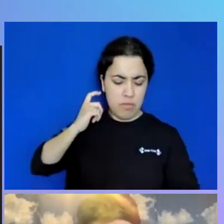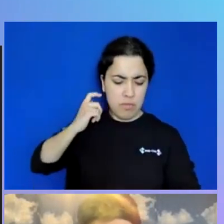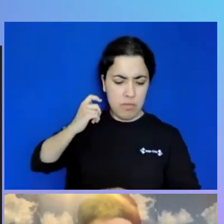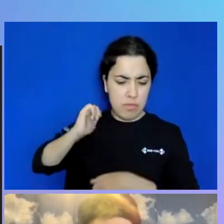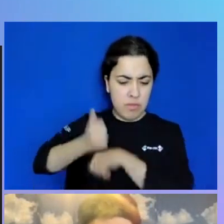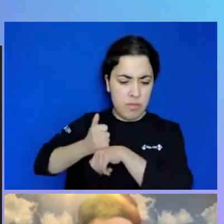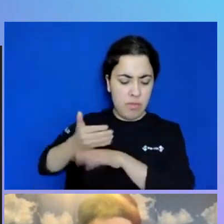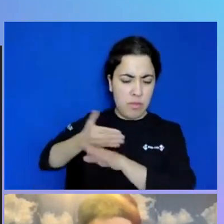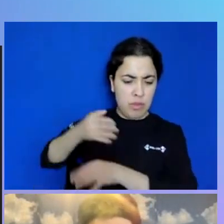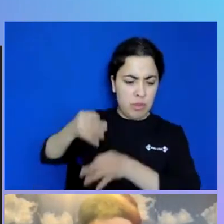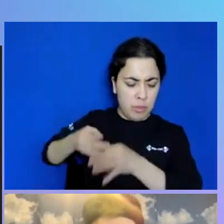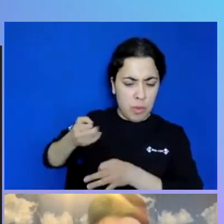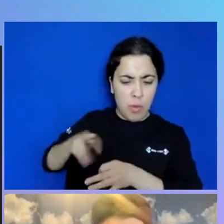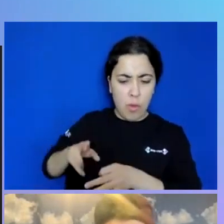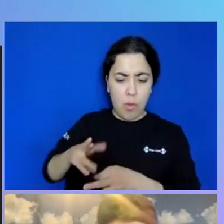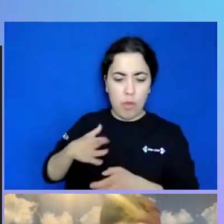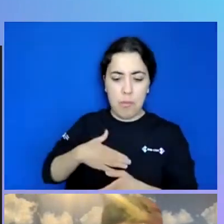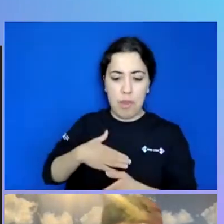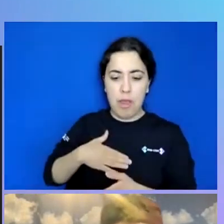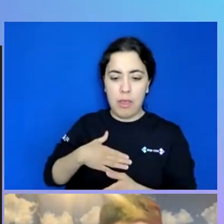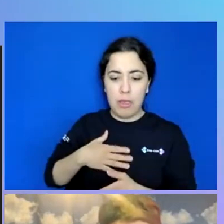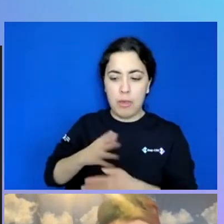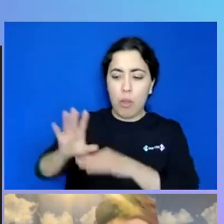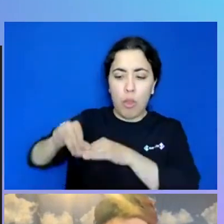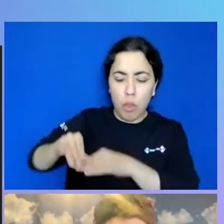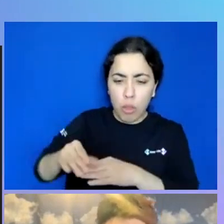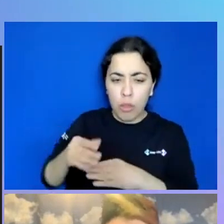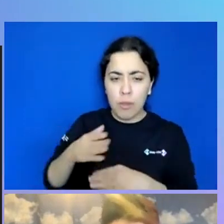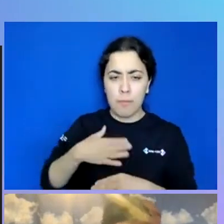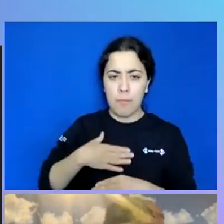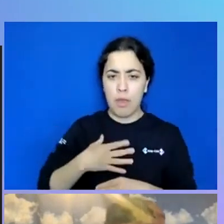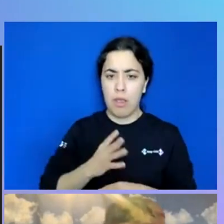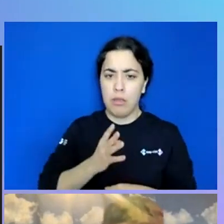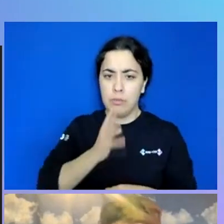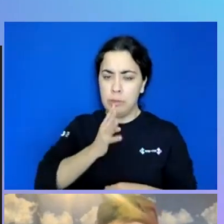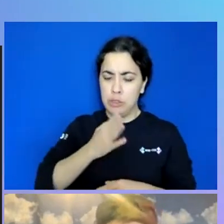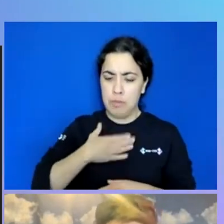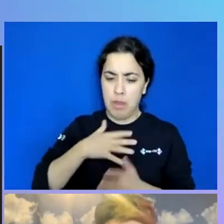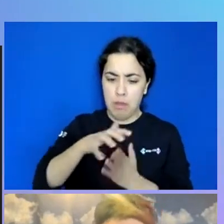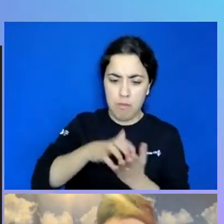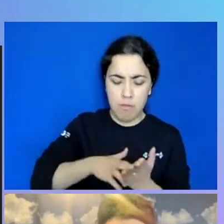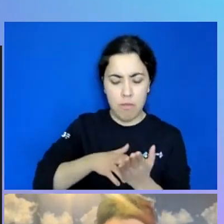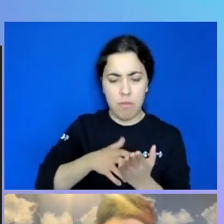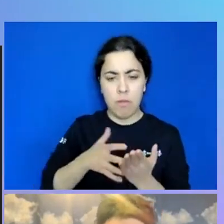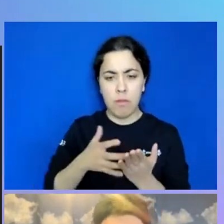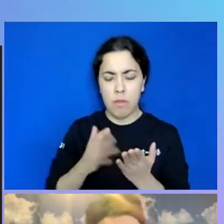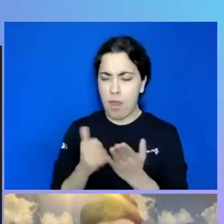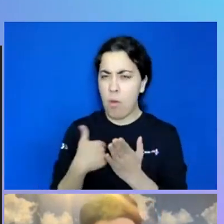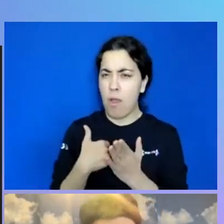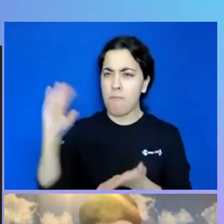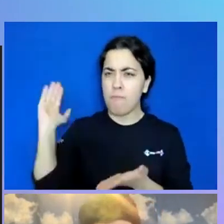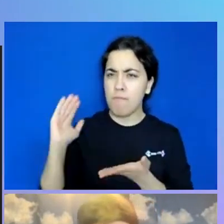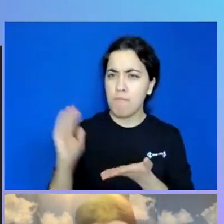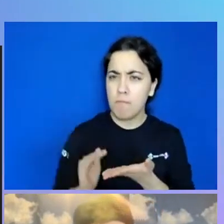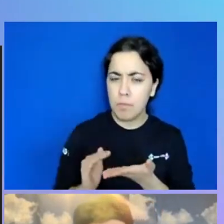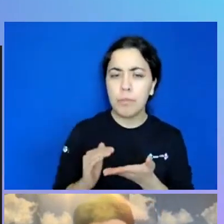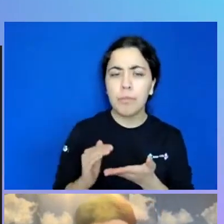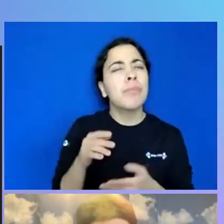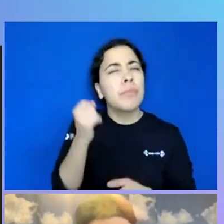do that. Um, and I wanted to put a note here because there's a lot of people that are a little